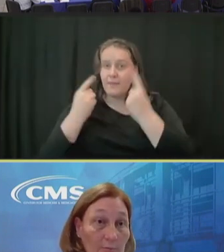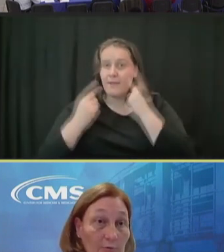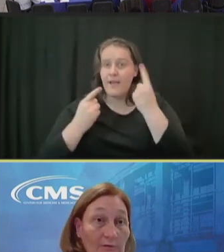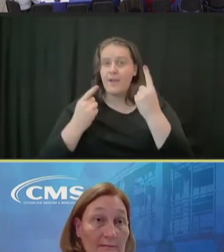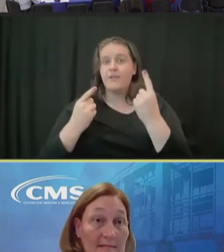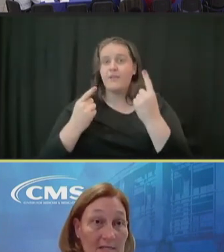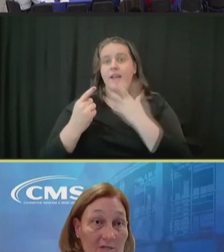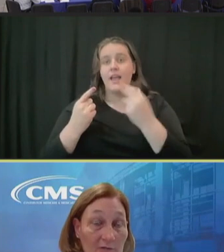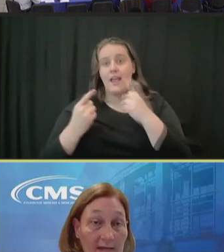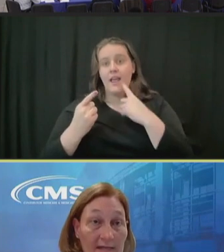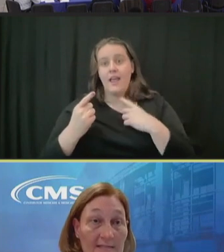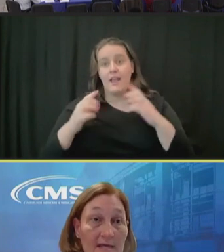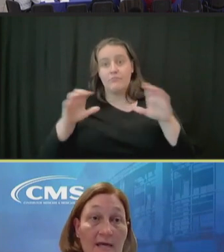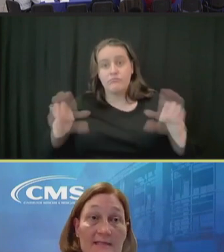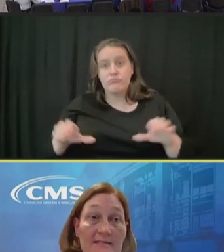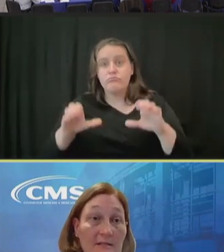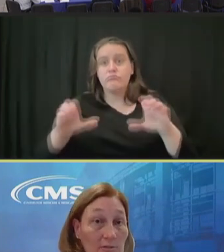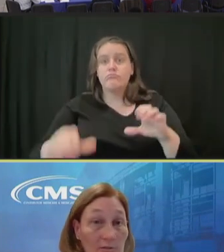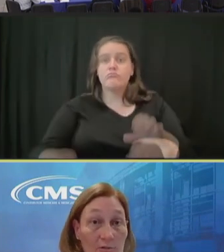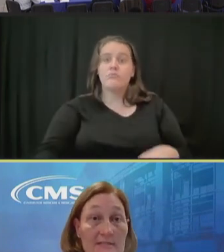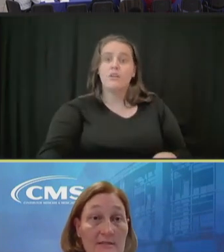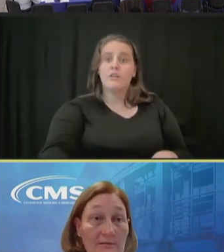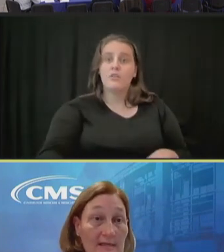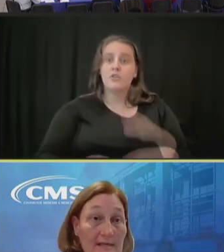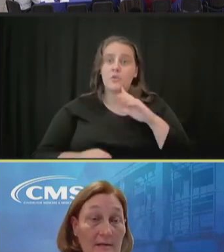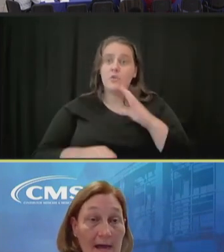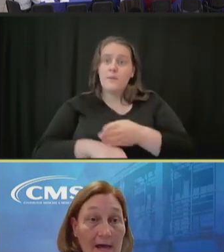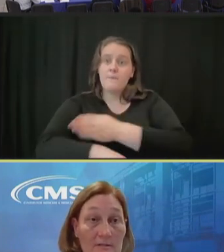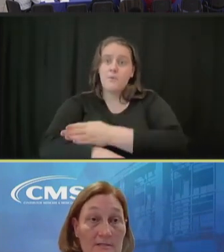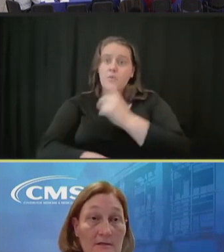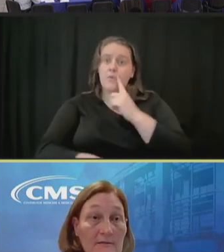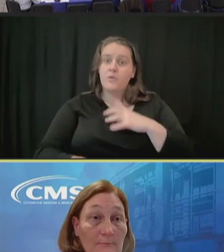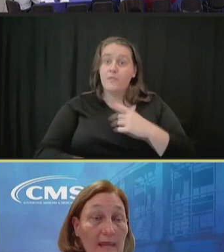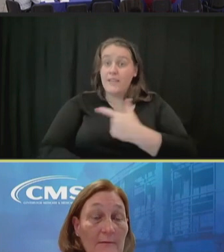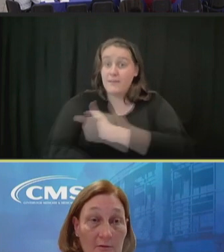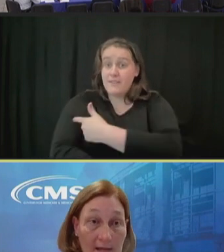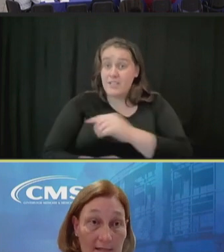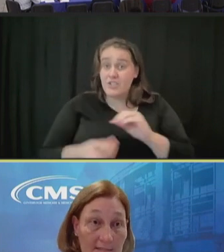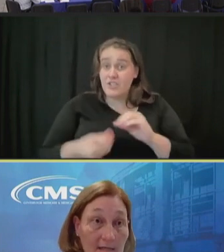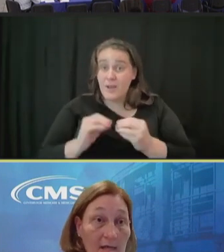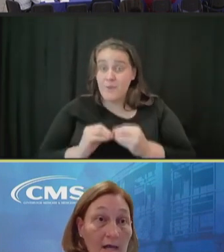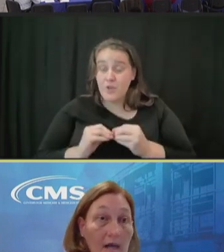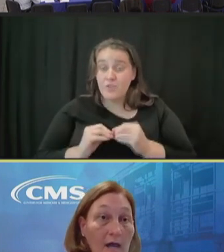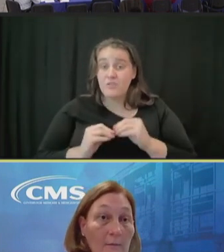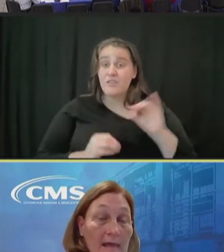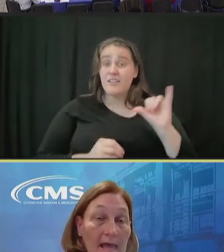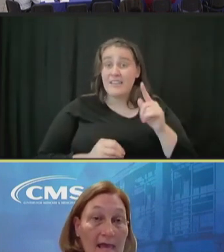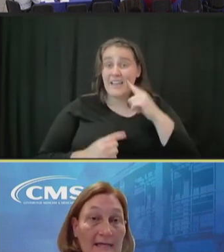to improve immunization rates. This includes thinking about payment rates.